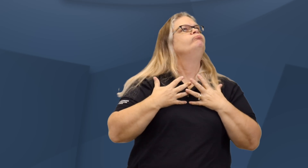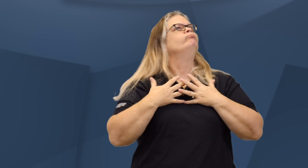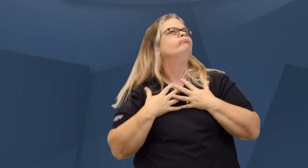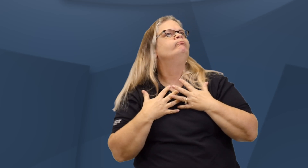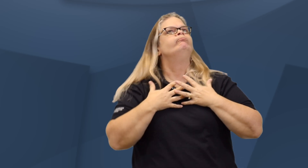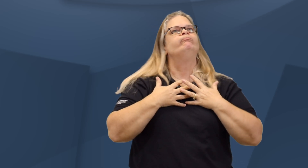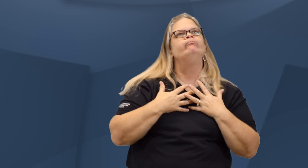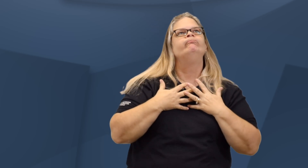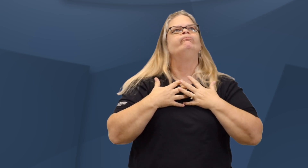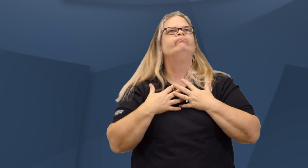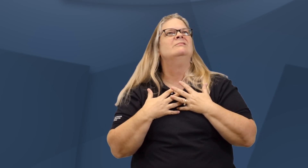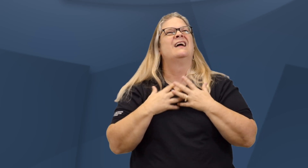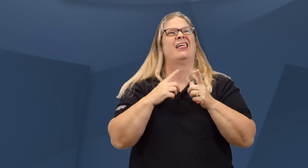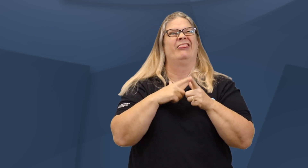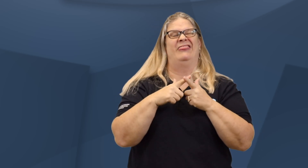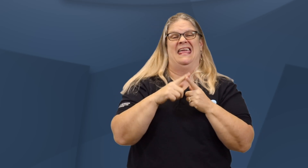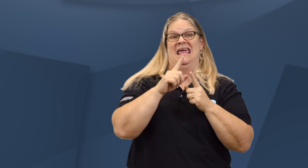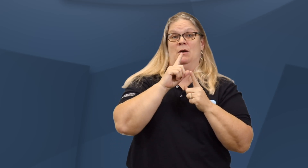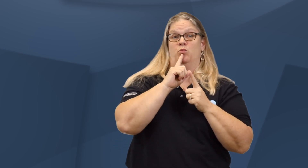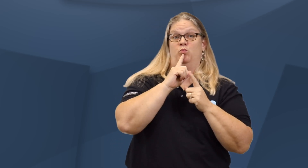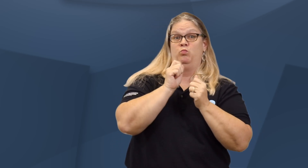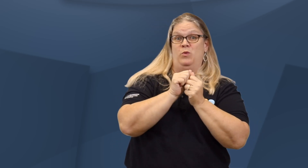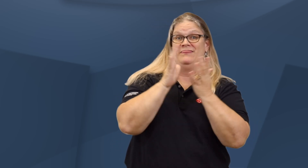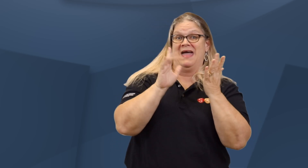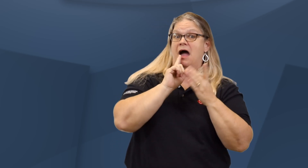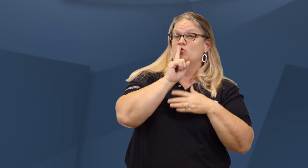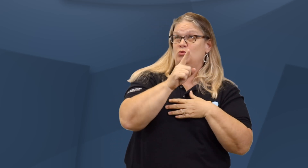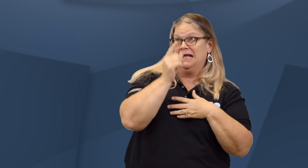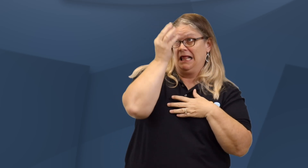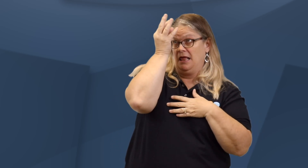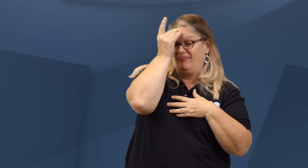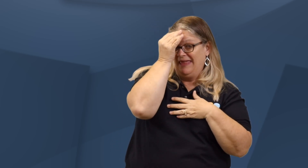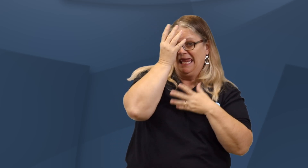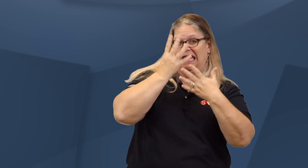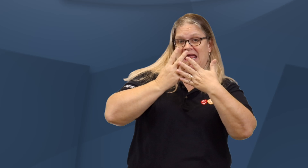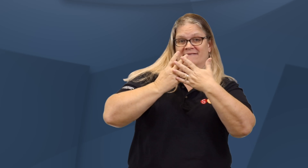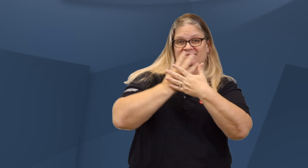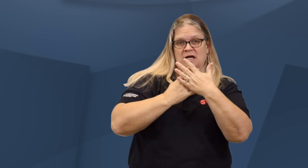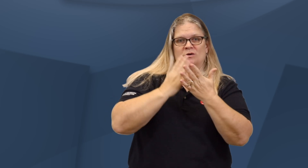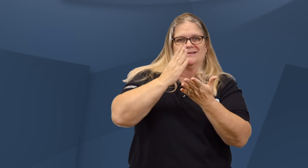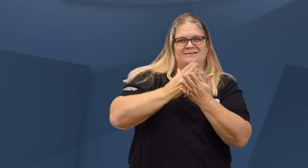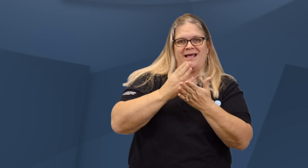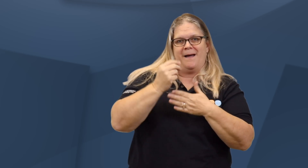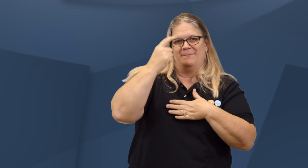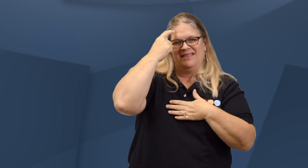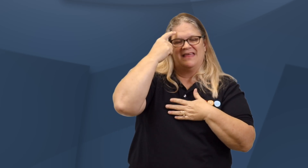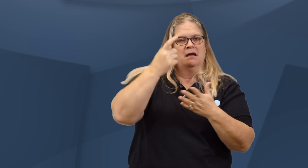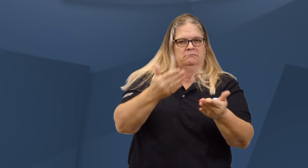I can feel a beat, and then, without really considering them stopping to think,